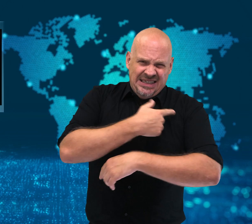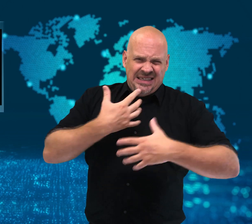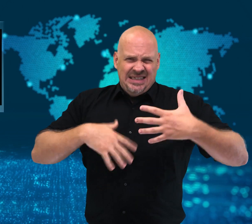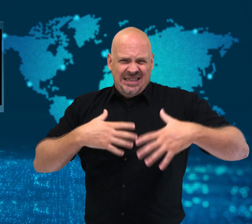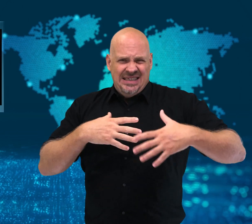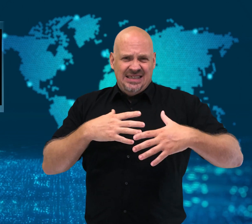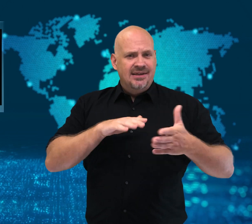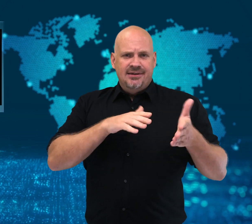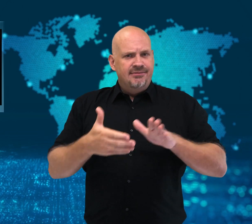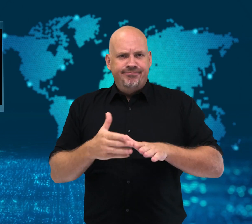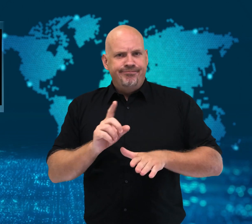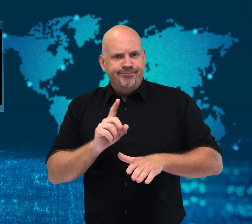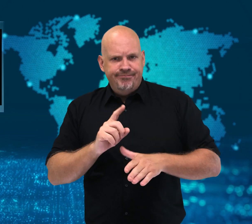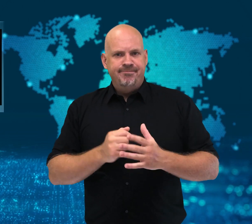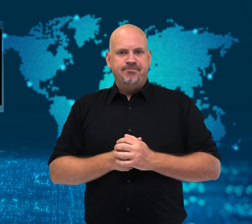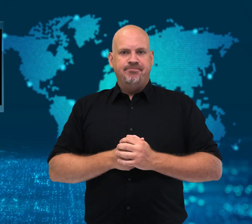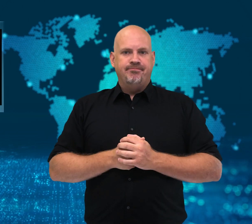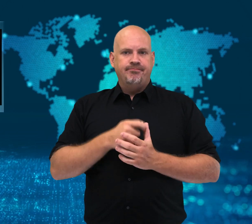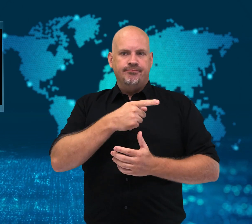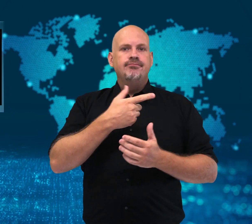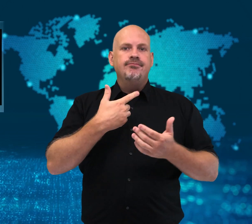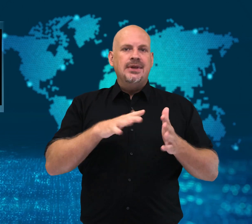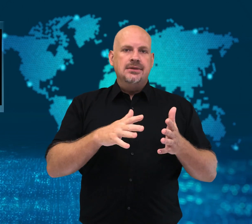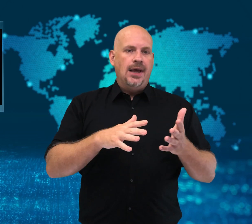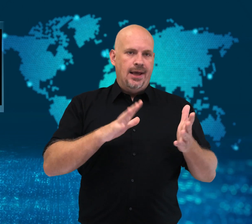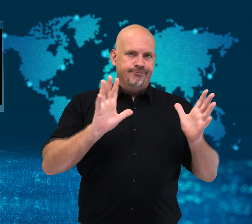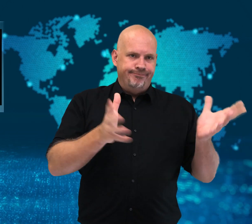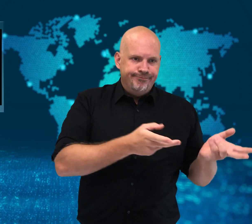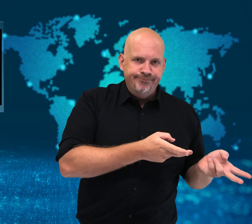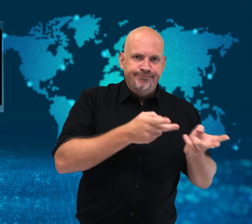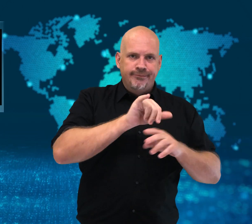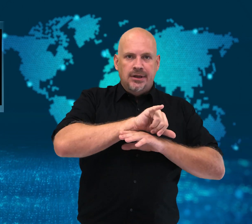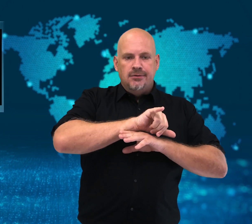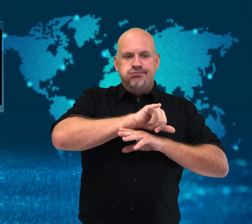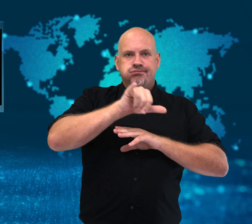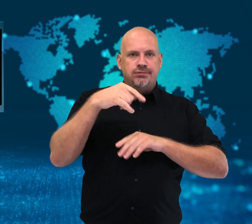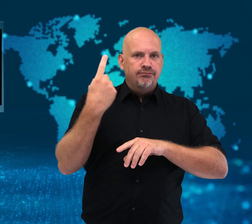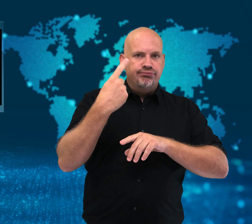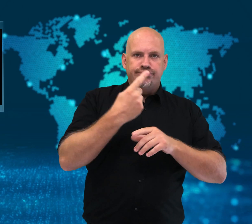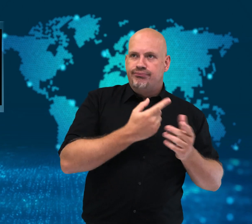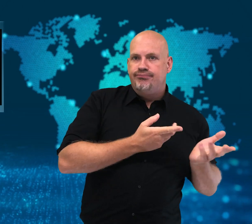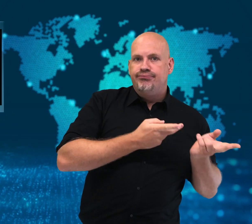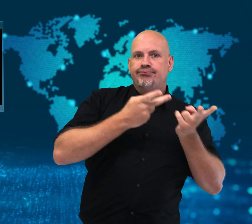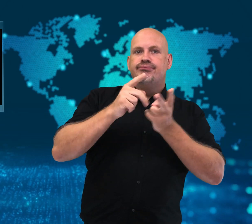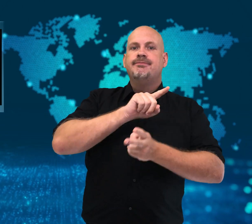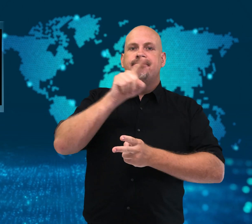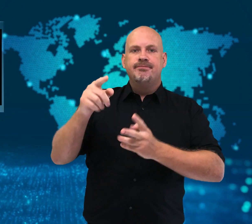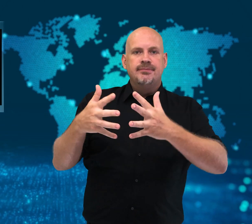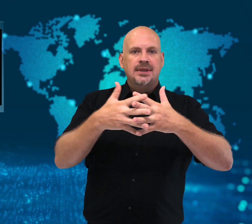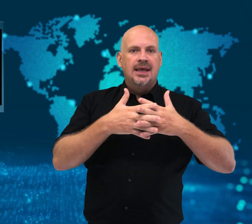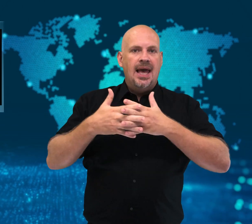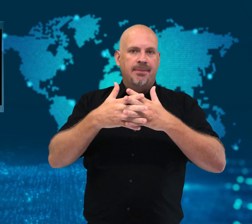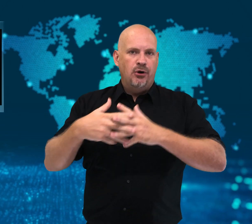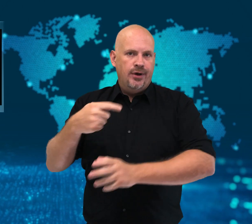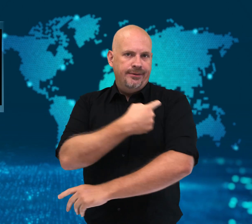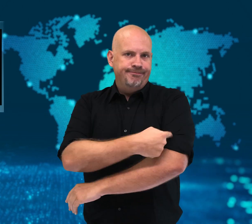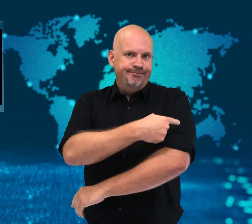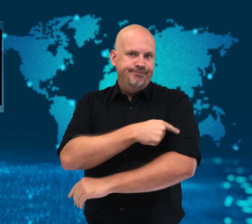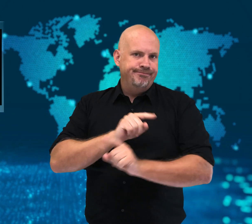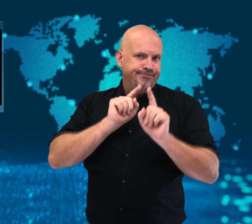Many Haitians joined authorities in searching for the gunmen.